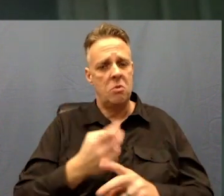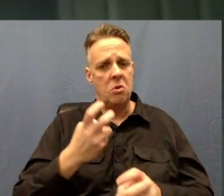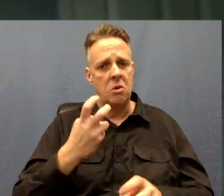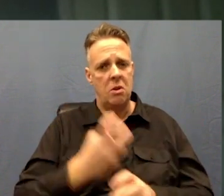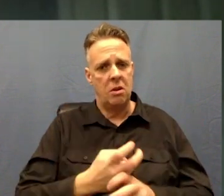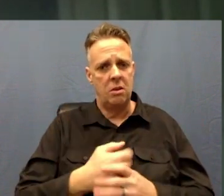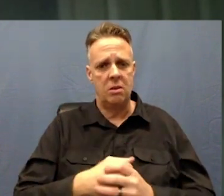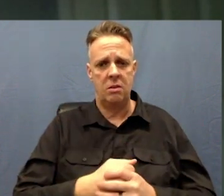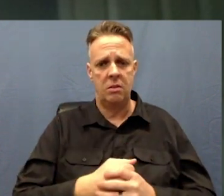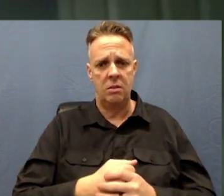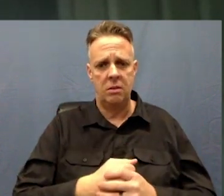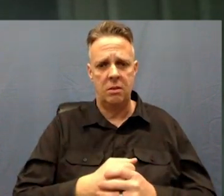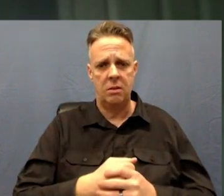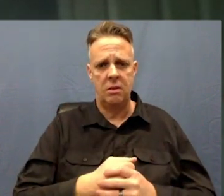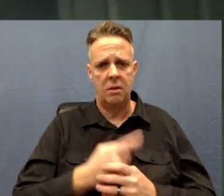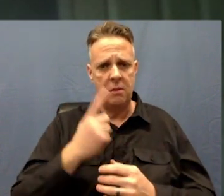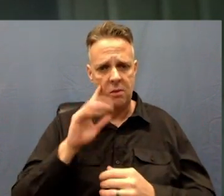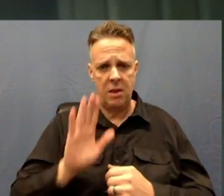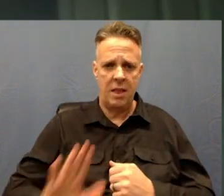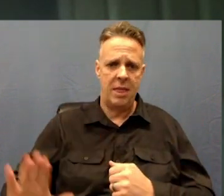AND HEAL FOR ALL THESE